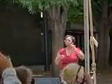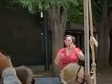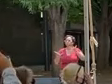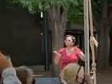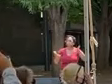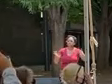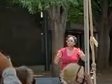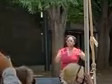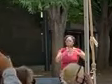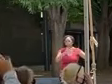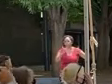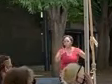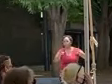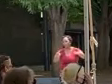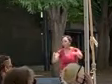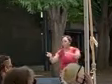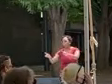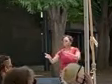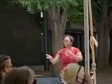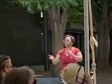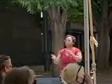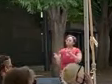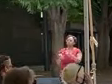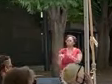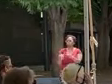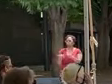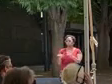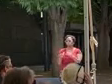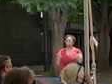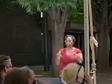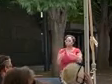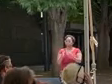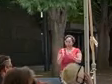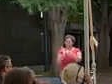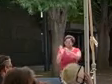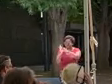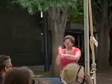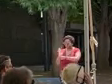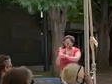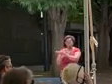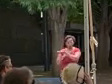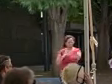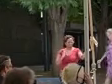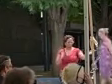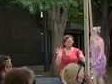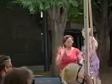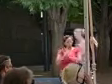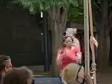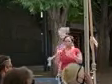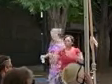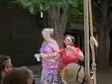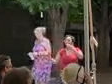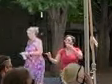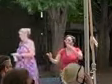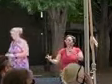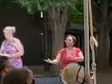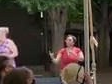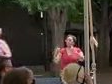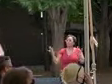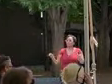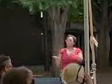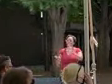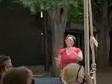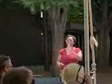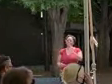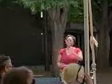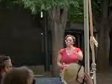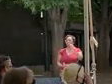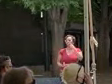I want to say a few words. First thank you for joining us here at the FDR Memorial on the 31st anniversary of the ADA.